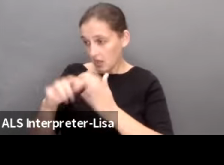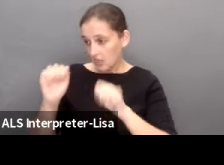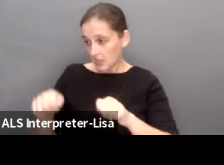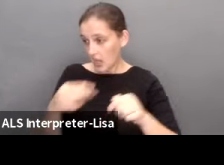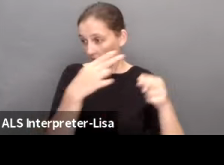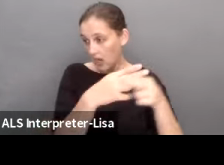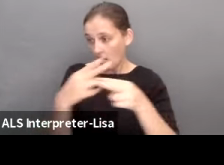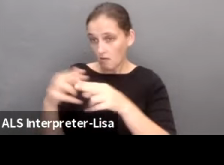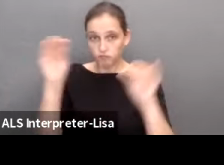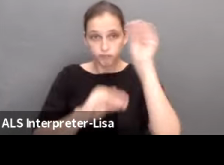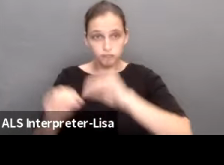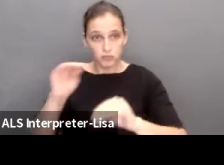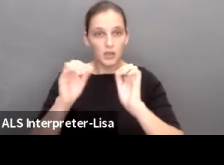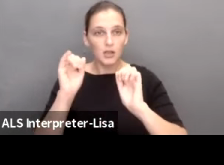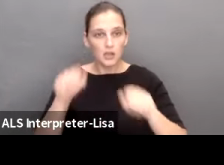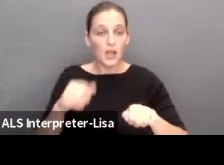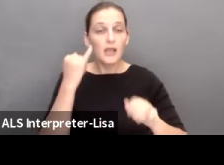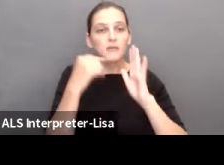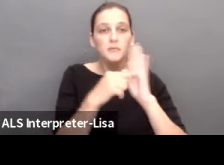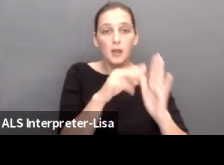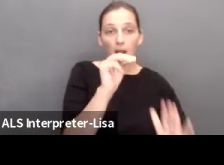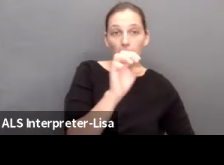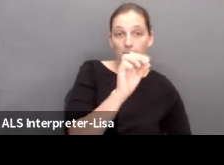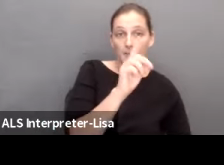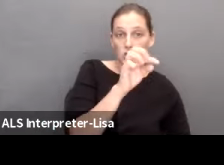got two Moderna doses can you get a booster in